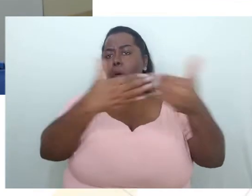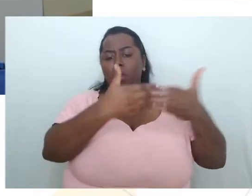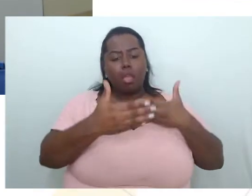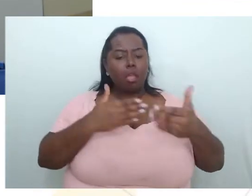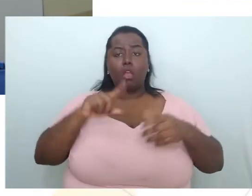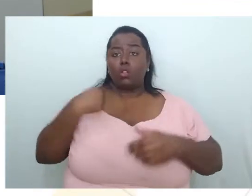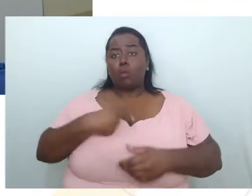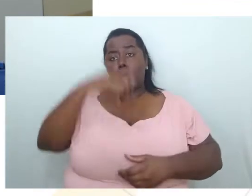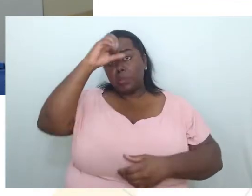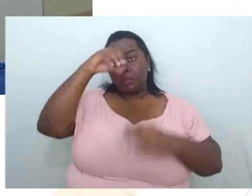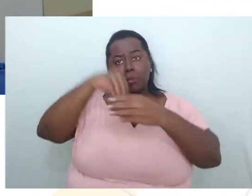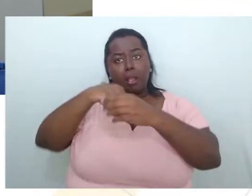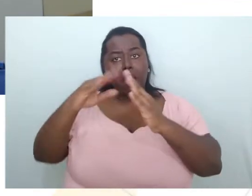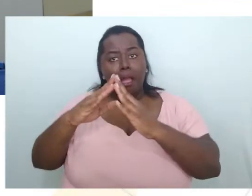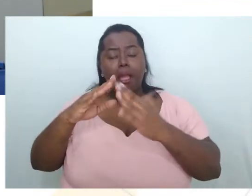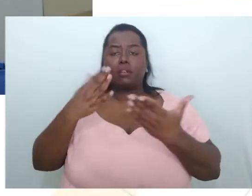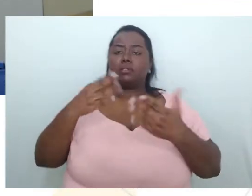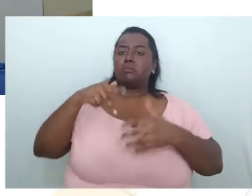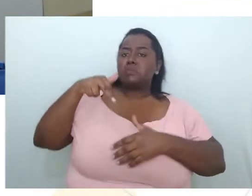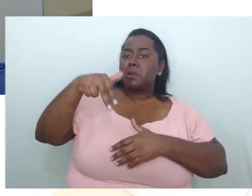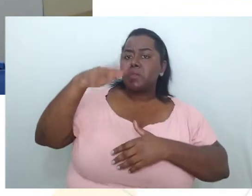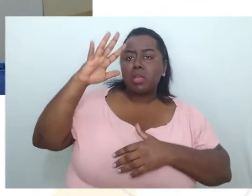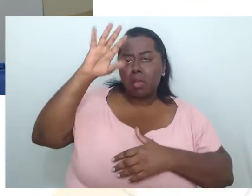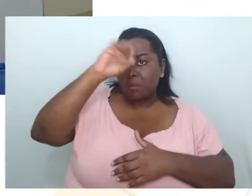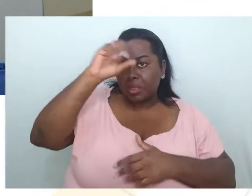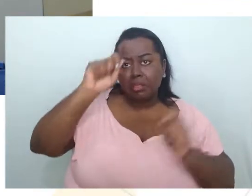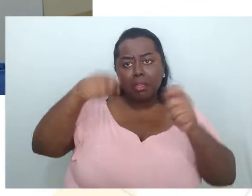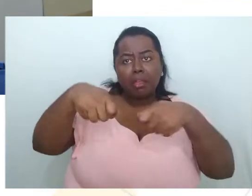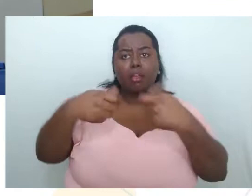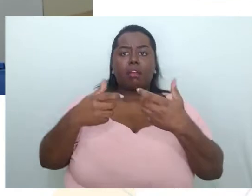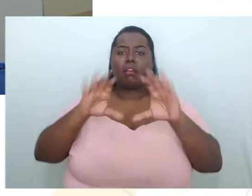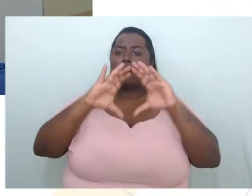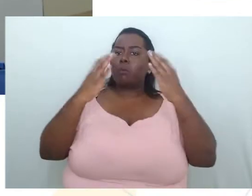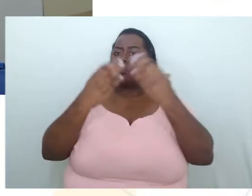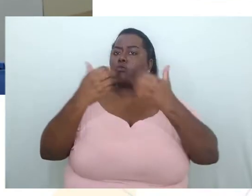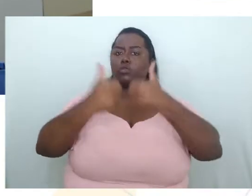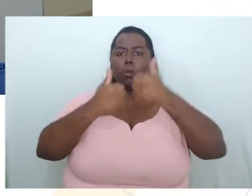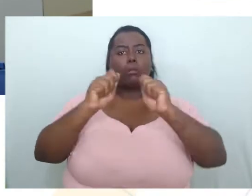the road, we learn on the football field, we learn everywhere, we learn when we are